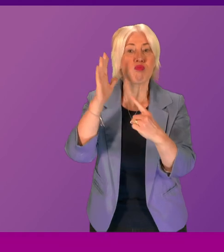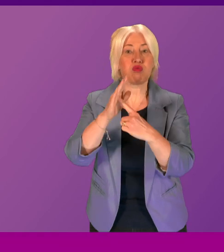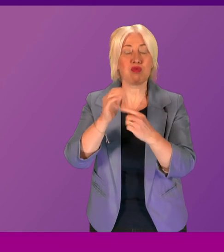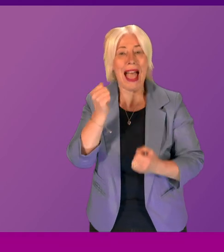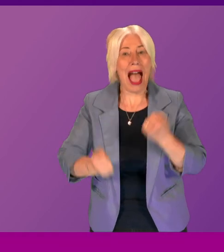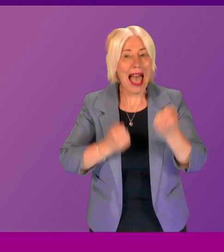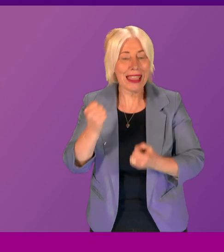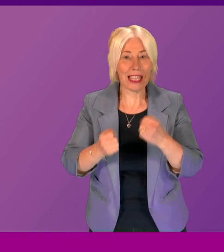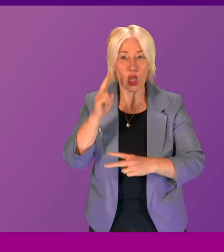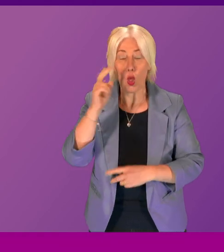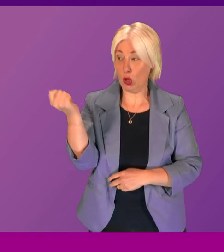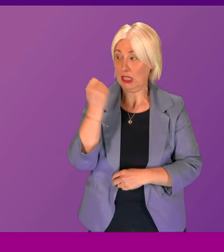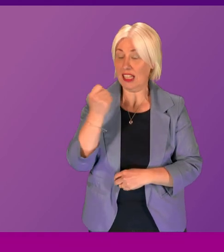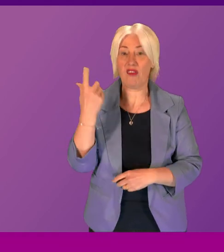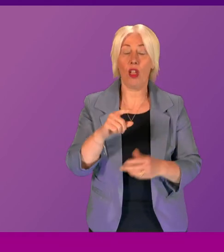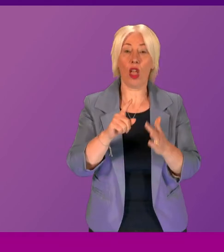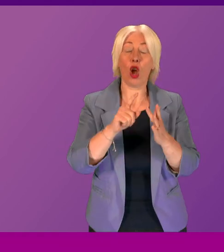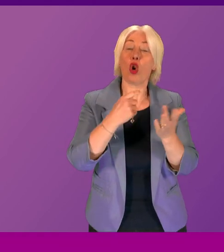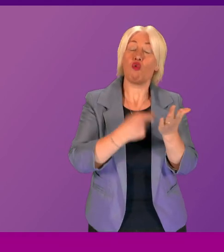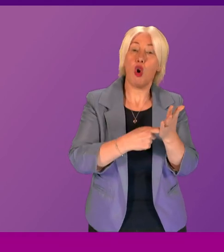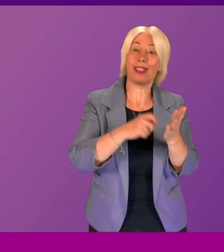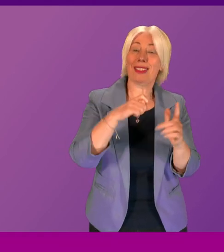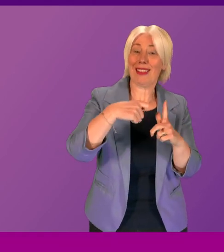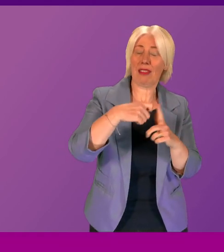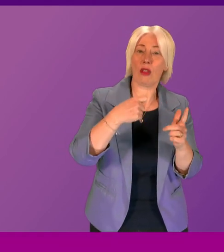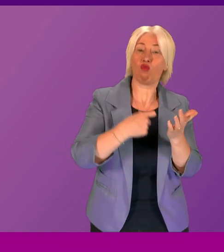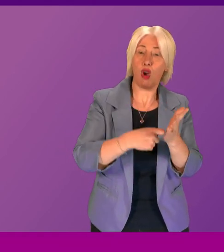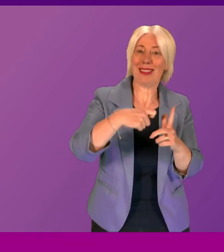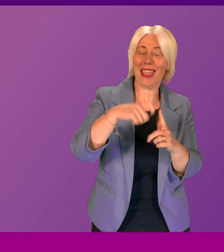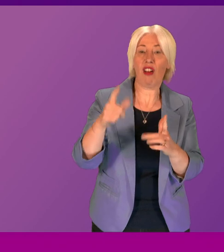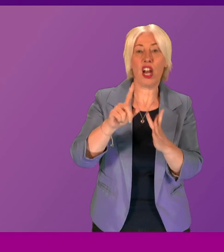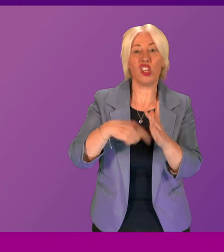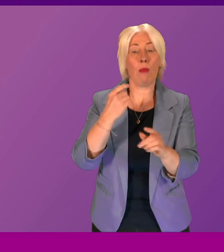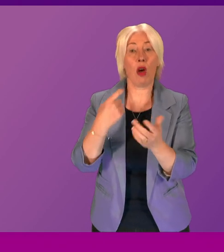of Josh Kerr and Jemma Reekie at the world indoor athletics championships in Glasgow.